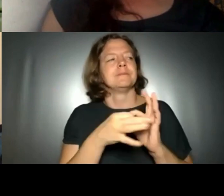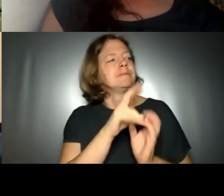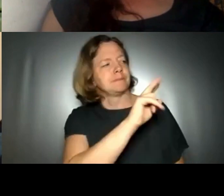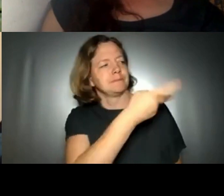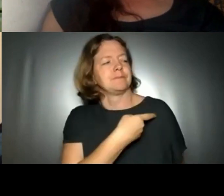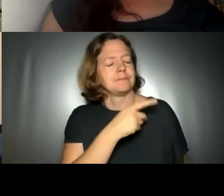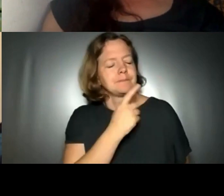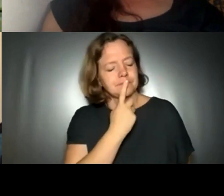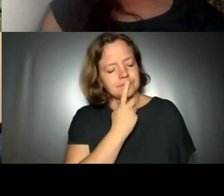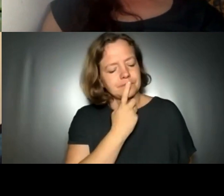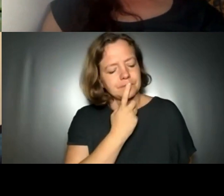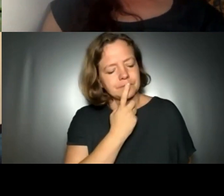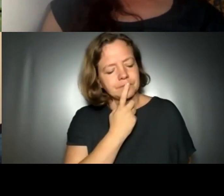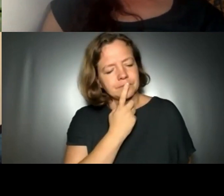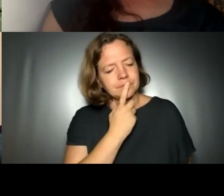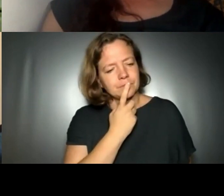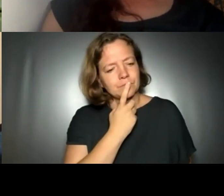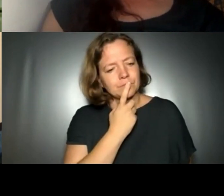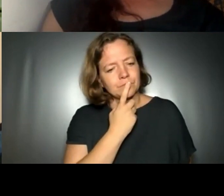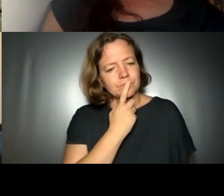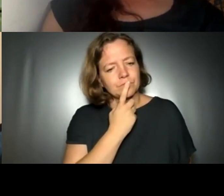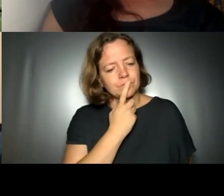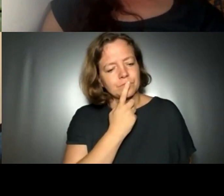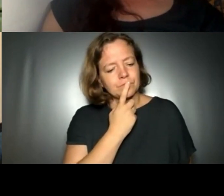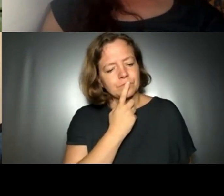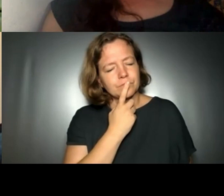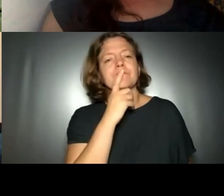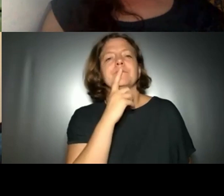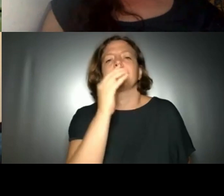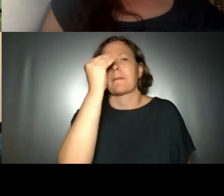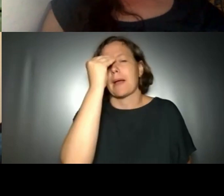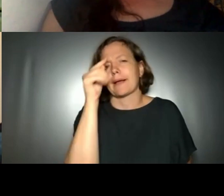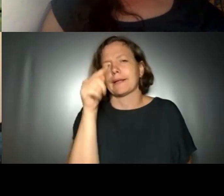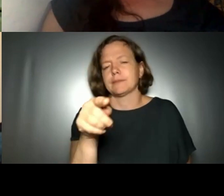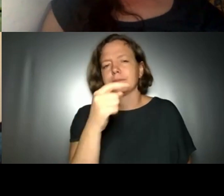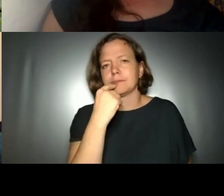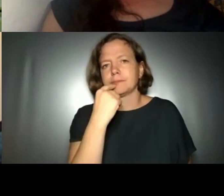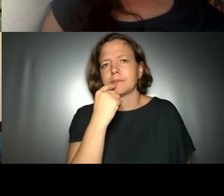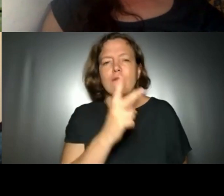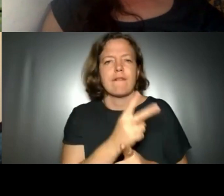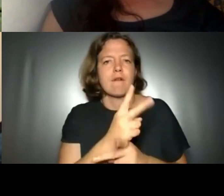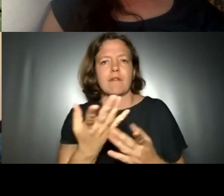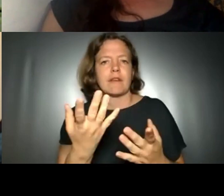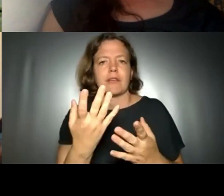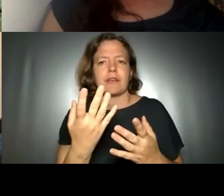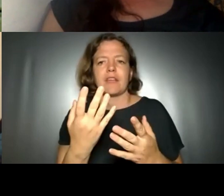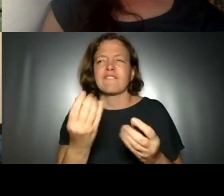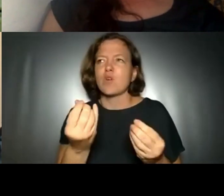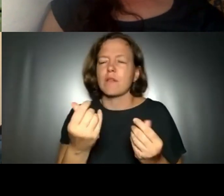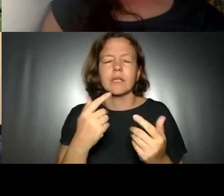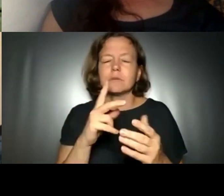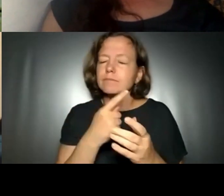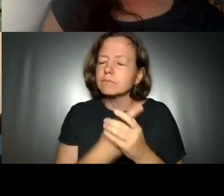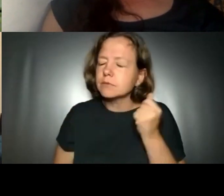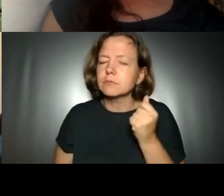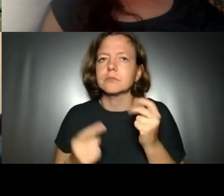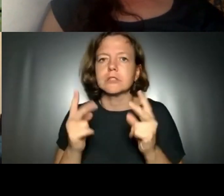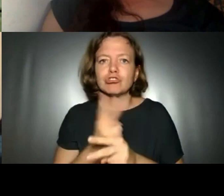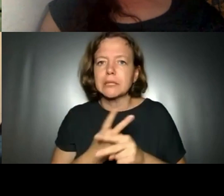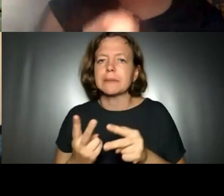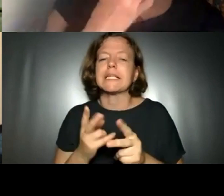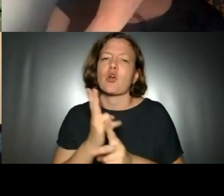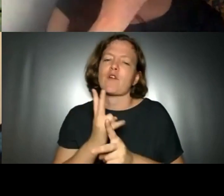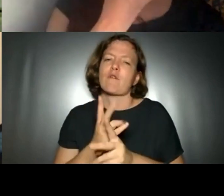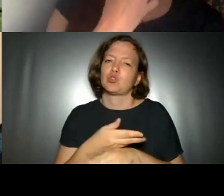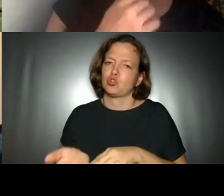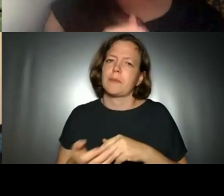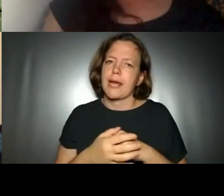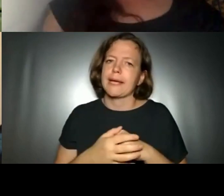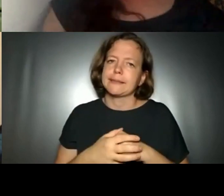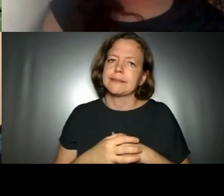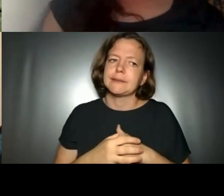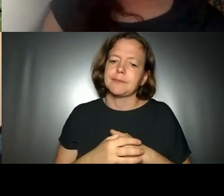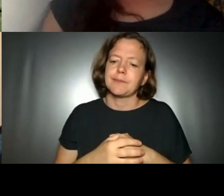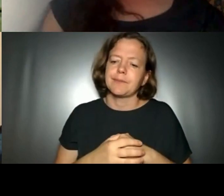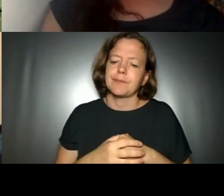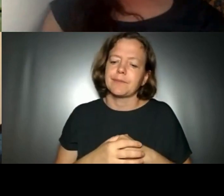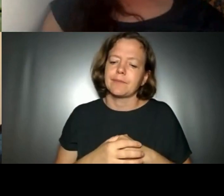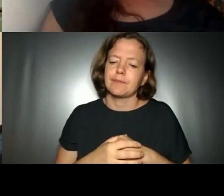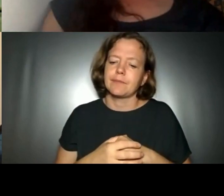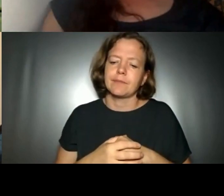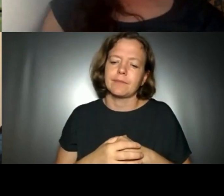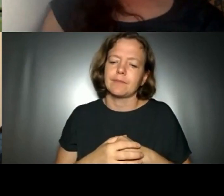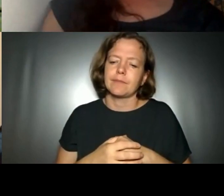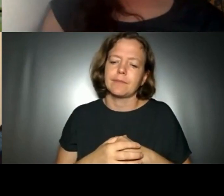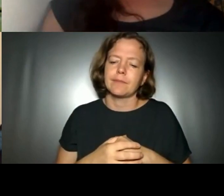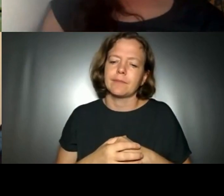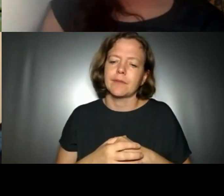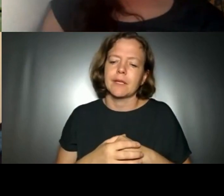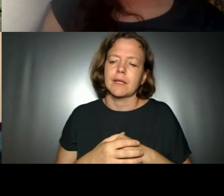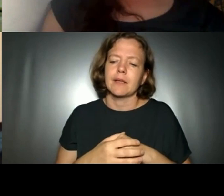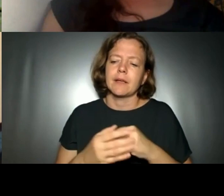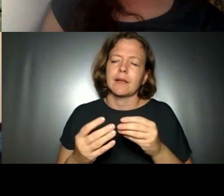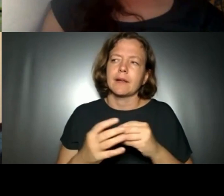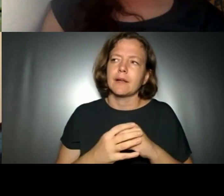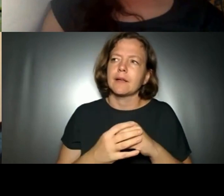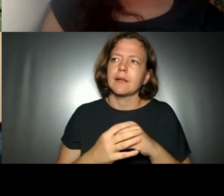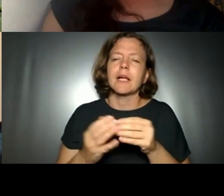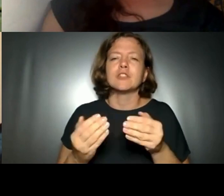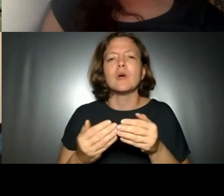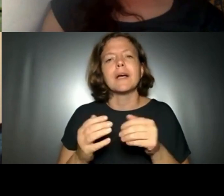I often notice when I feel unsafe and it's too late. But a good indicator for me is if... if from the first point of contact,